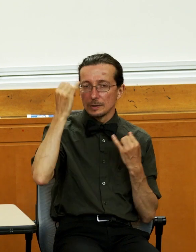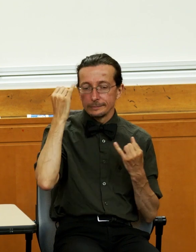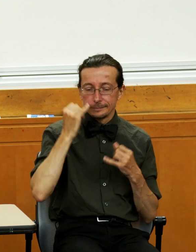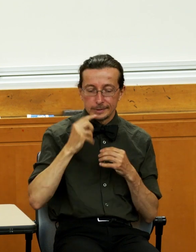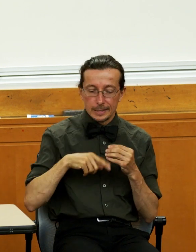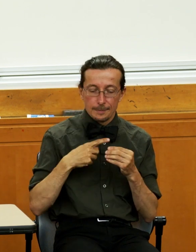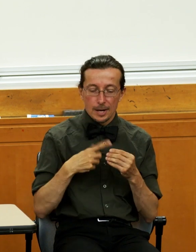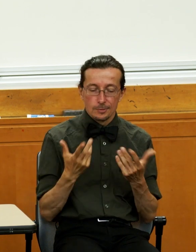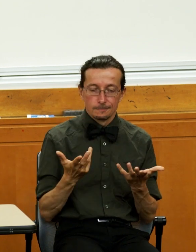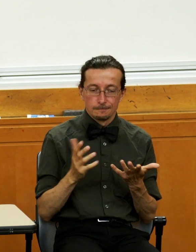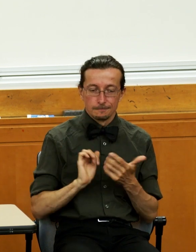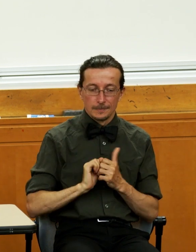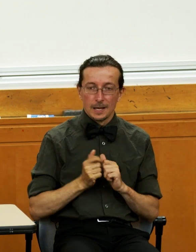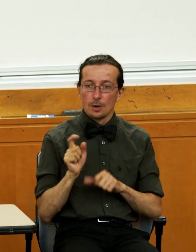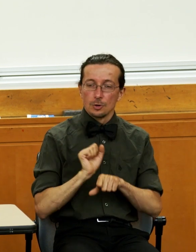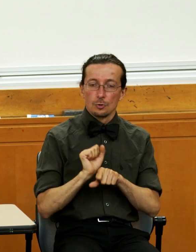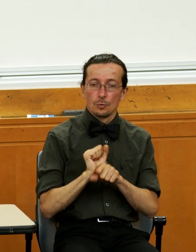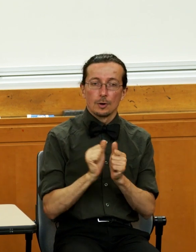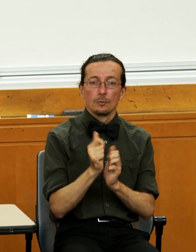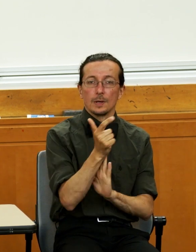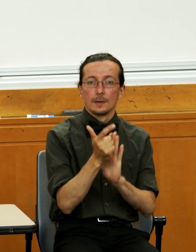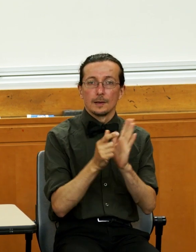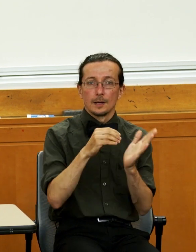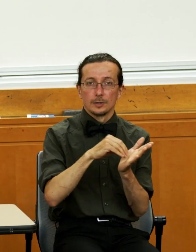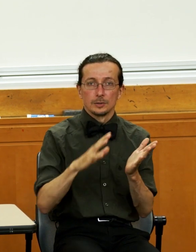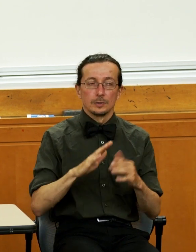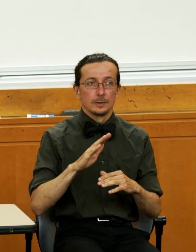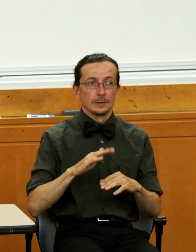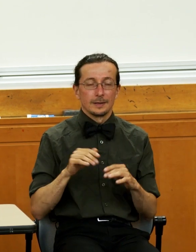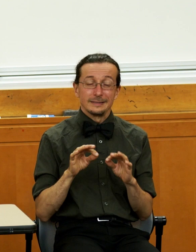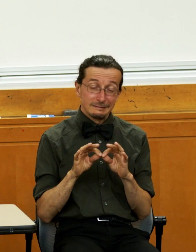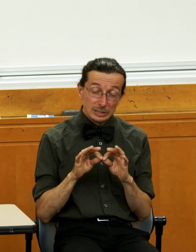I guess, how do you work with law students on these critical skills of understanding